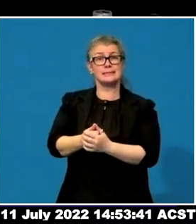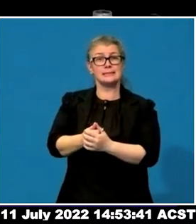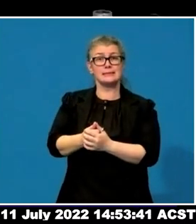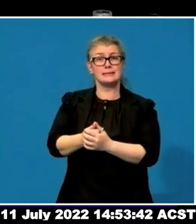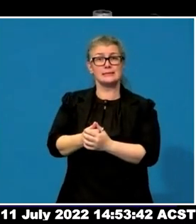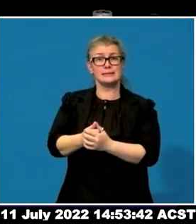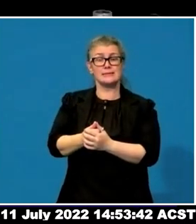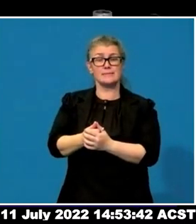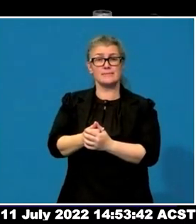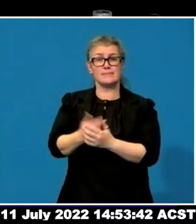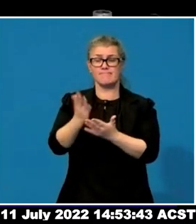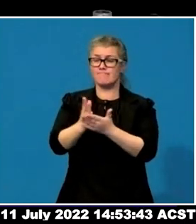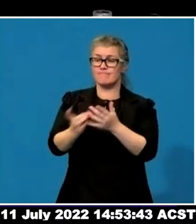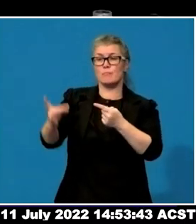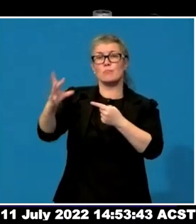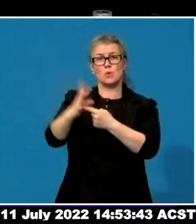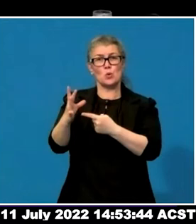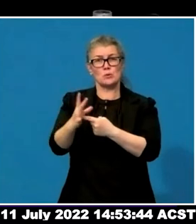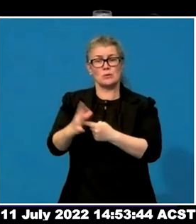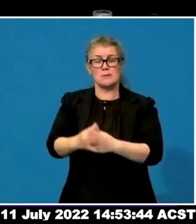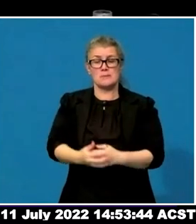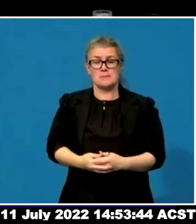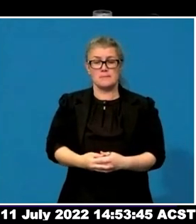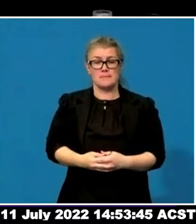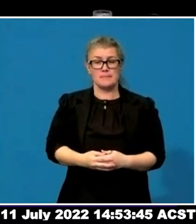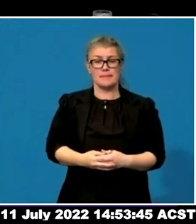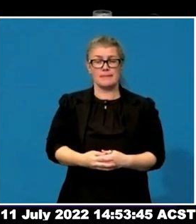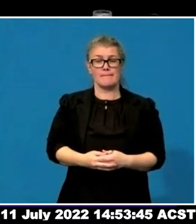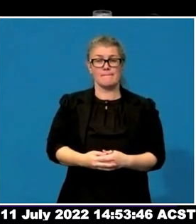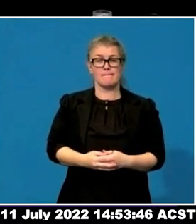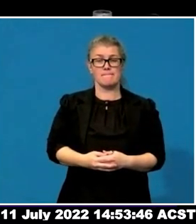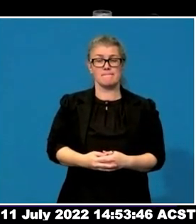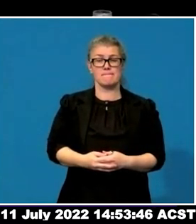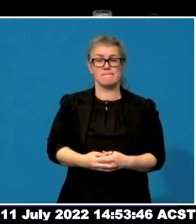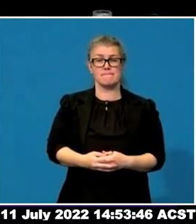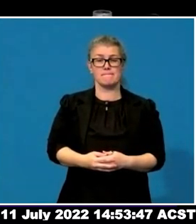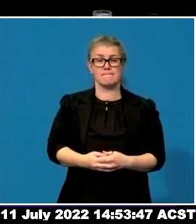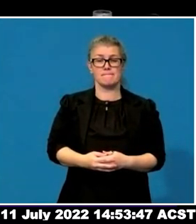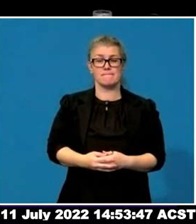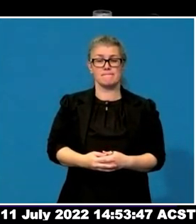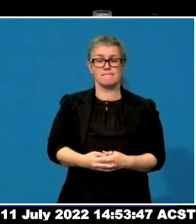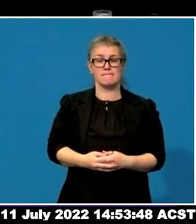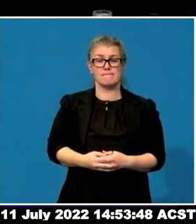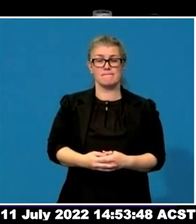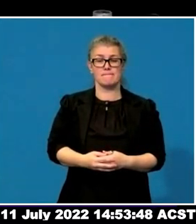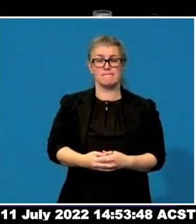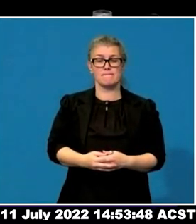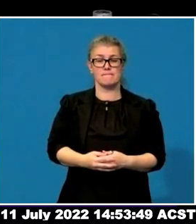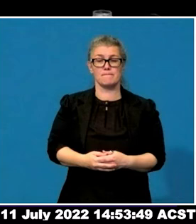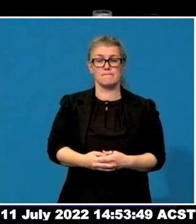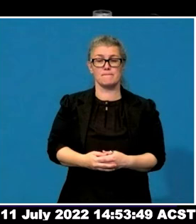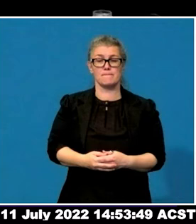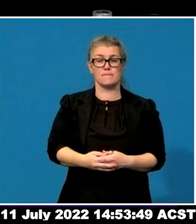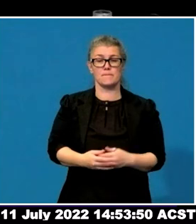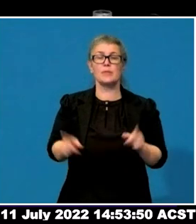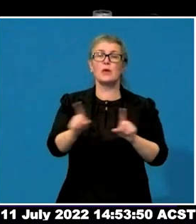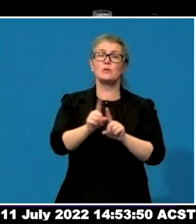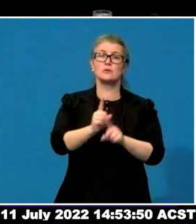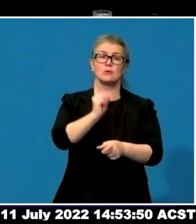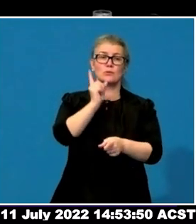We have also heard First Peoples Disability Network talk about the strength of